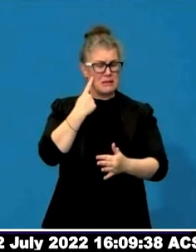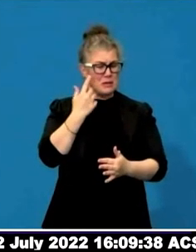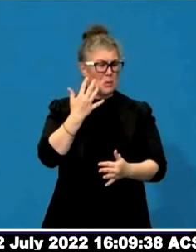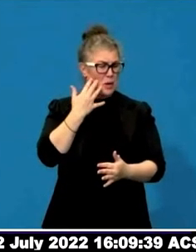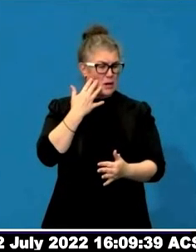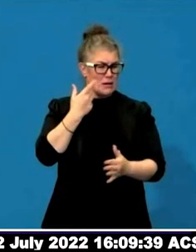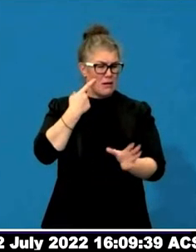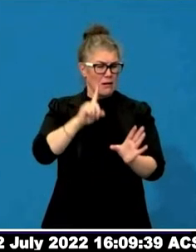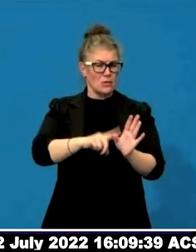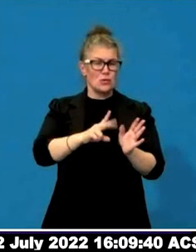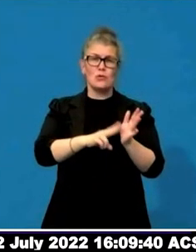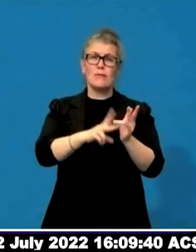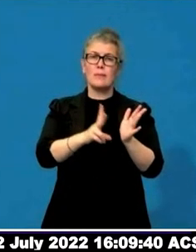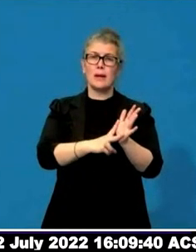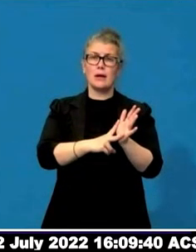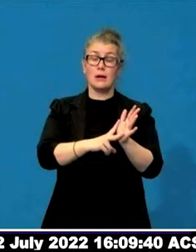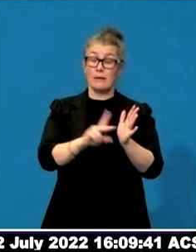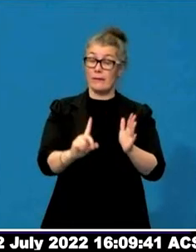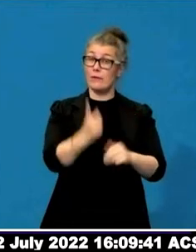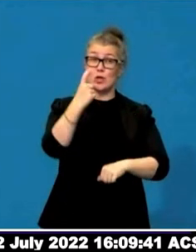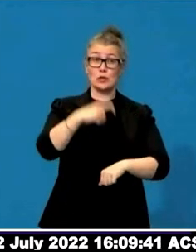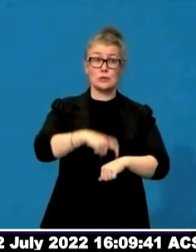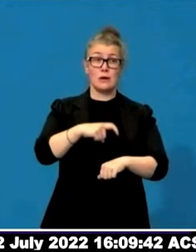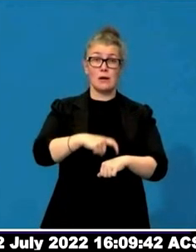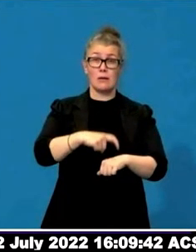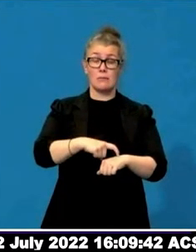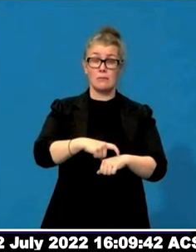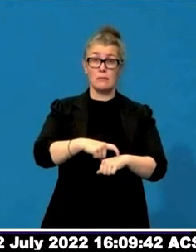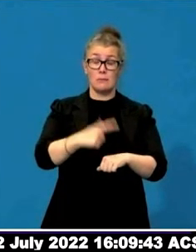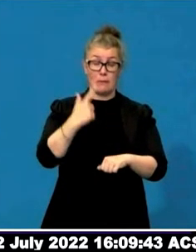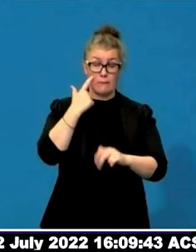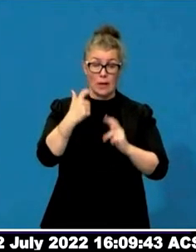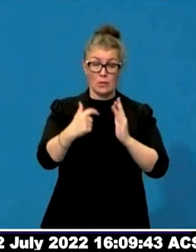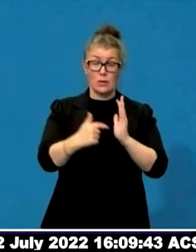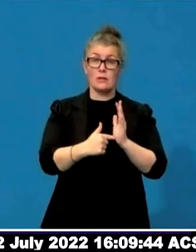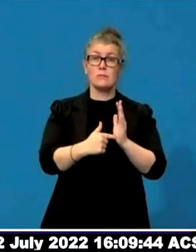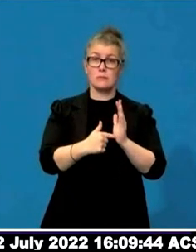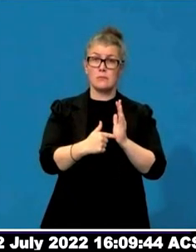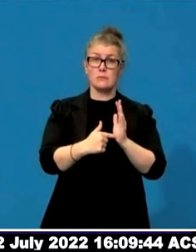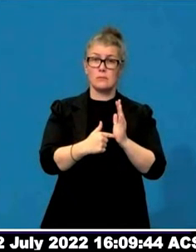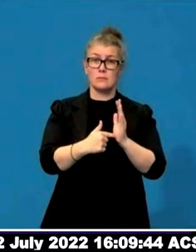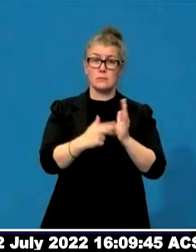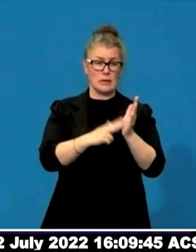We - that was the first time we've got introduced and heard of NDIS,